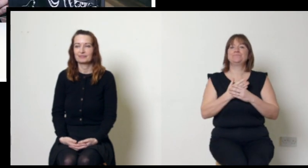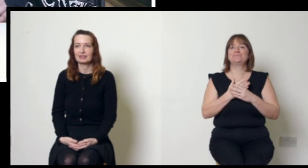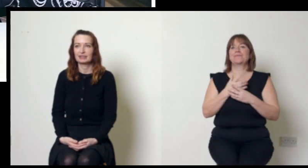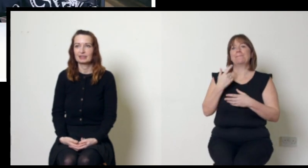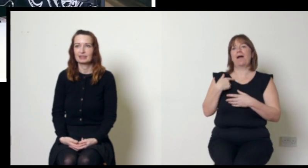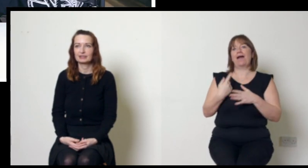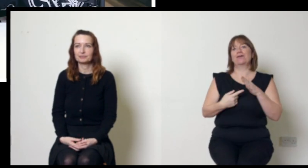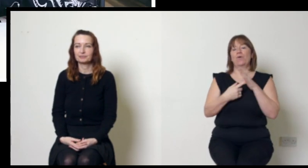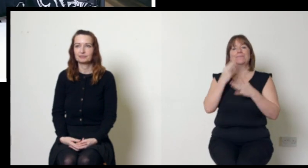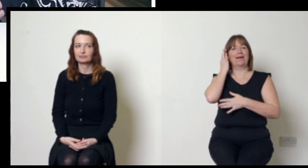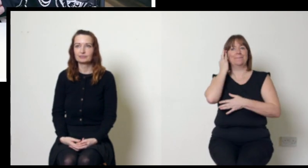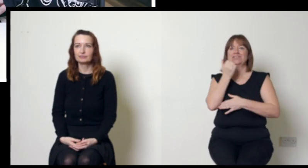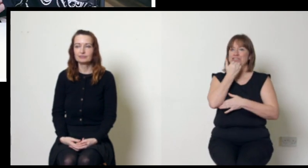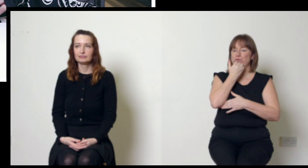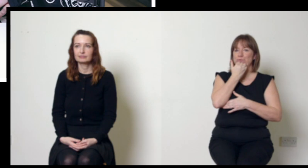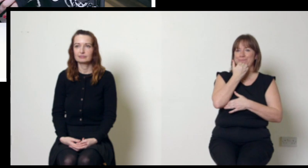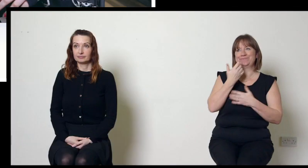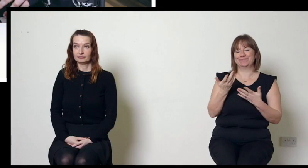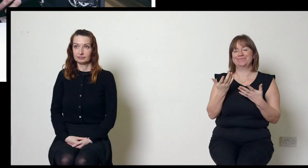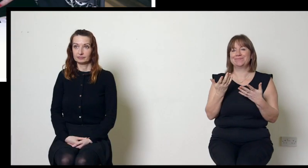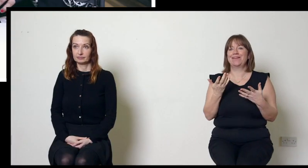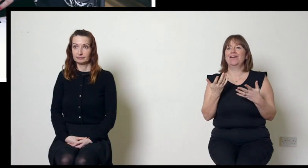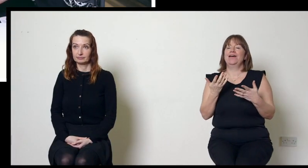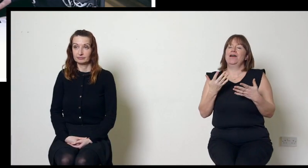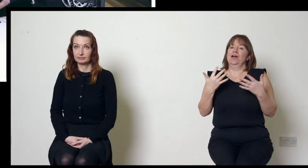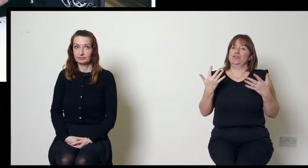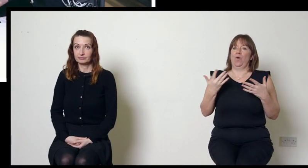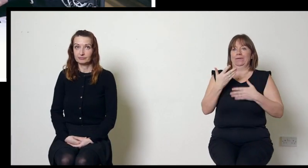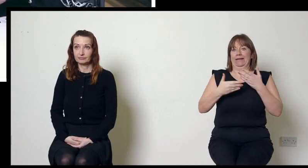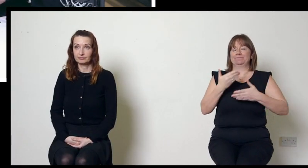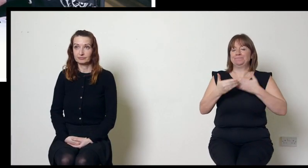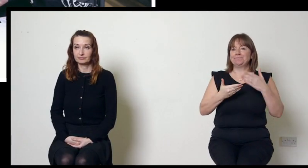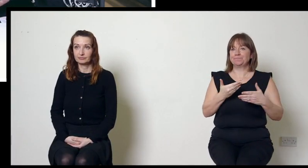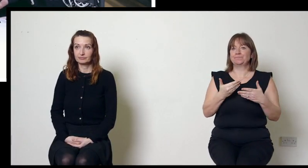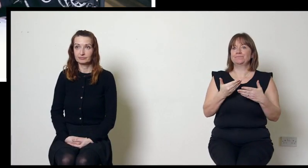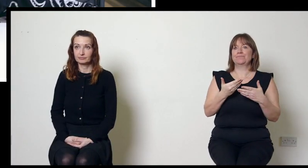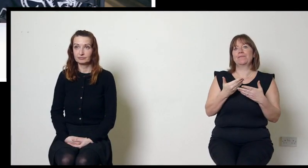kind of digital bits and so, people that use screen readers,